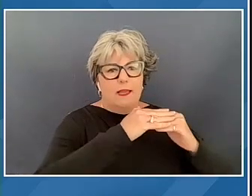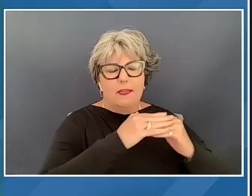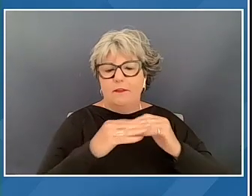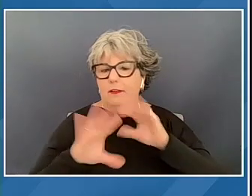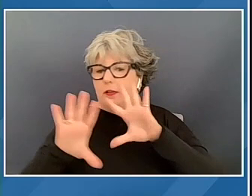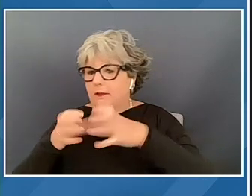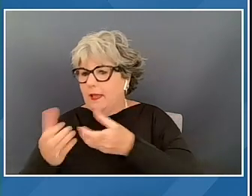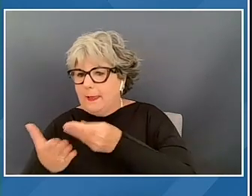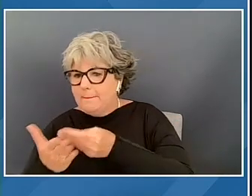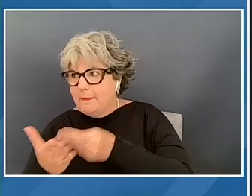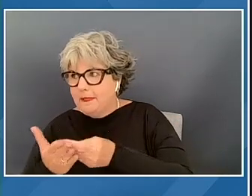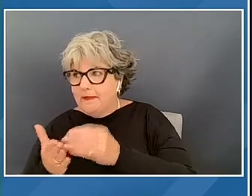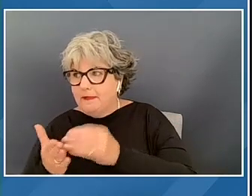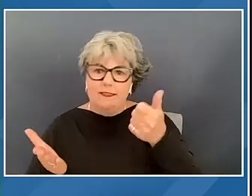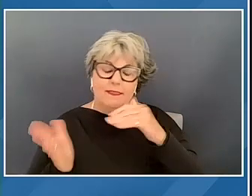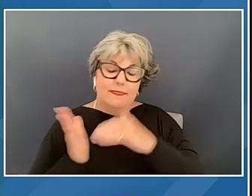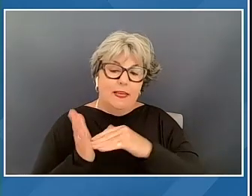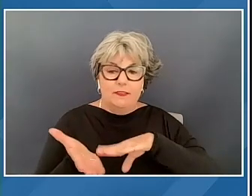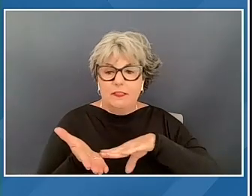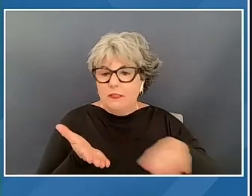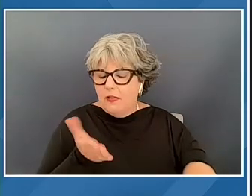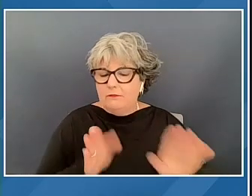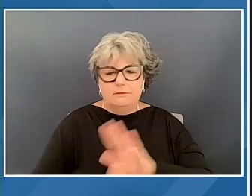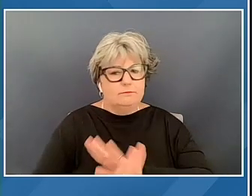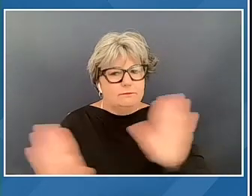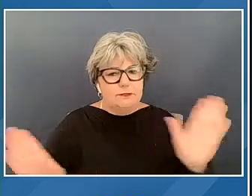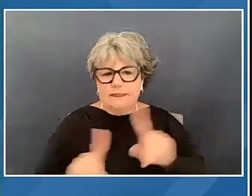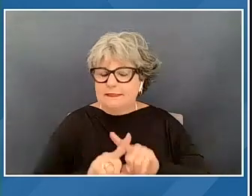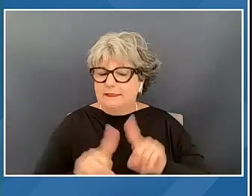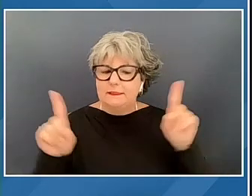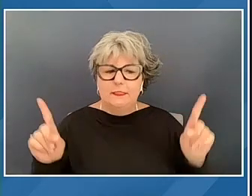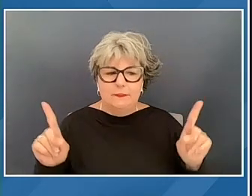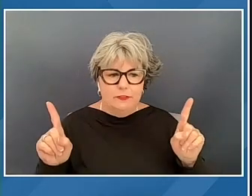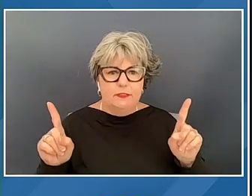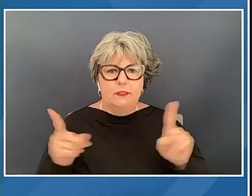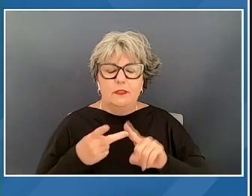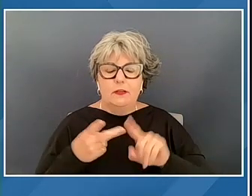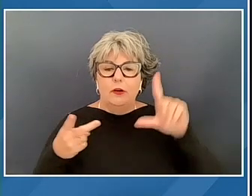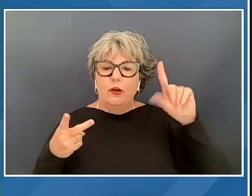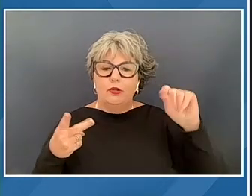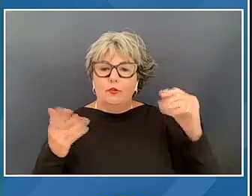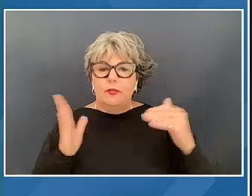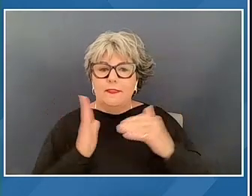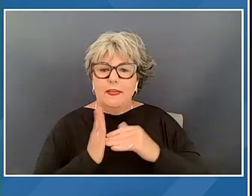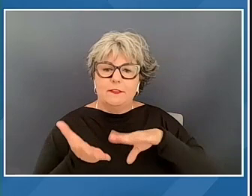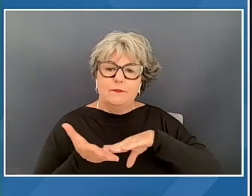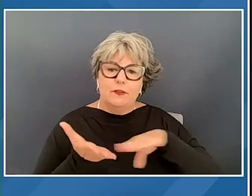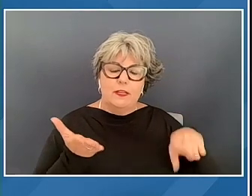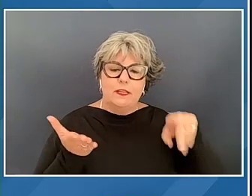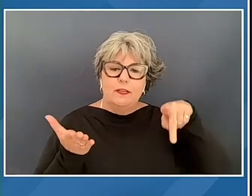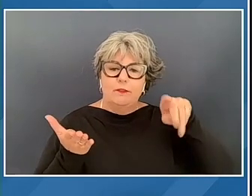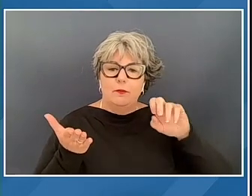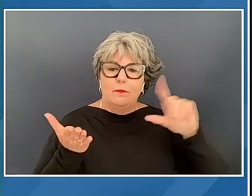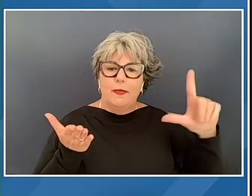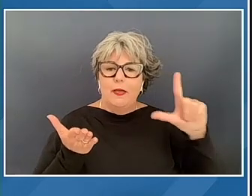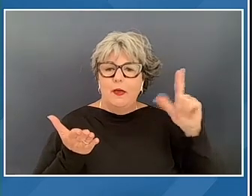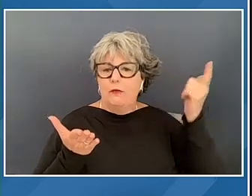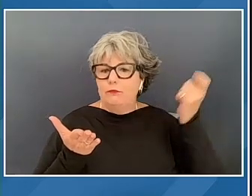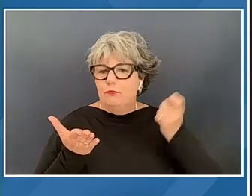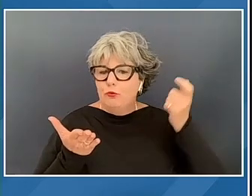$10,000 forgiven or, you know, $20,000 forgiven if you were a Pell Grant recipient. So no, that is not what this